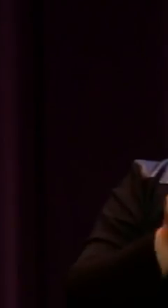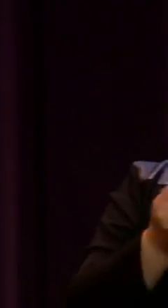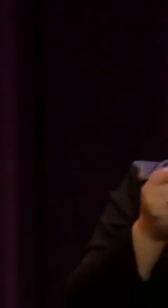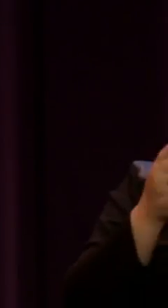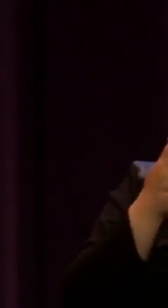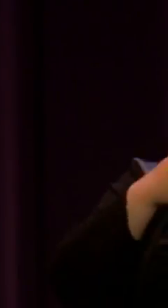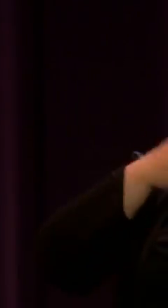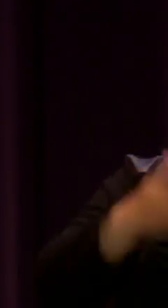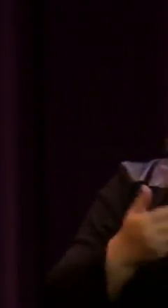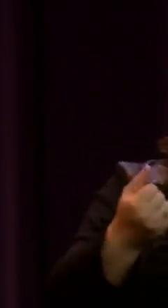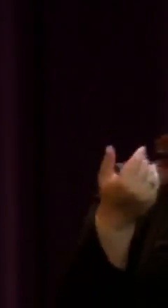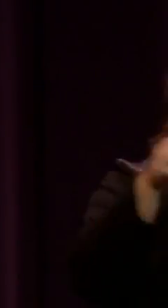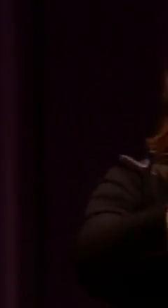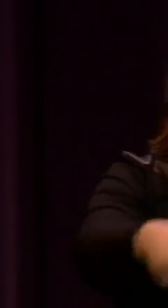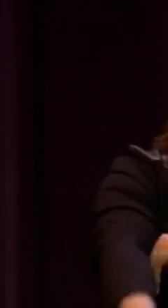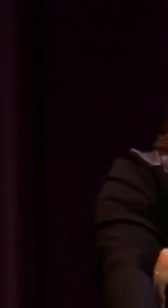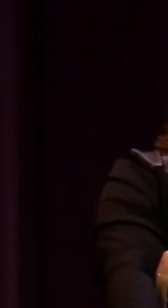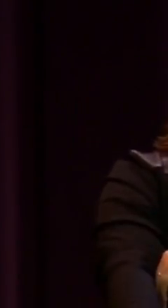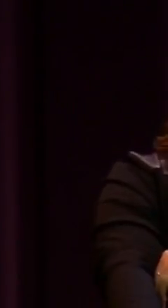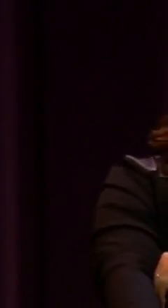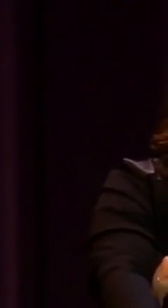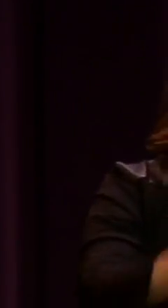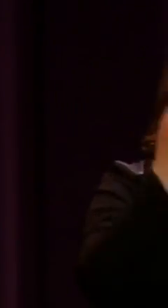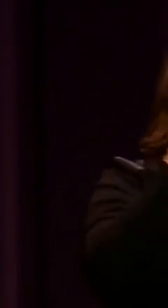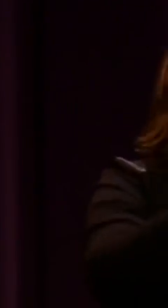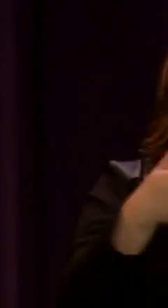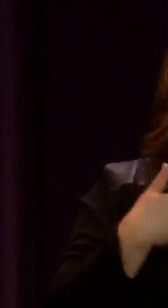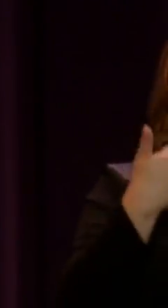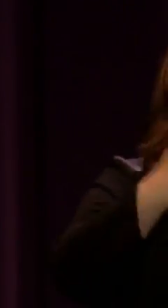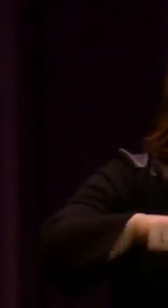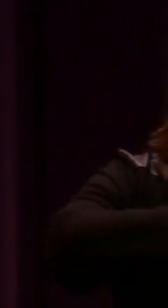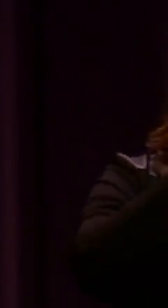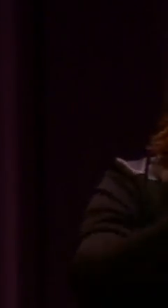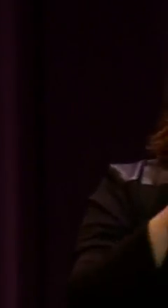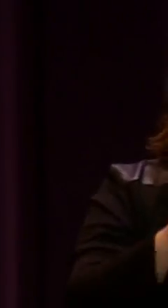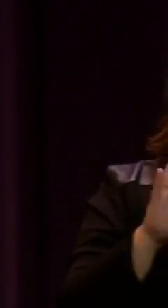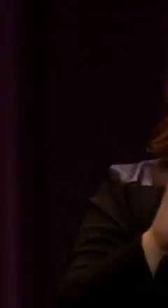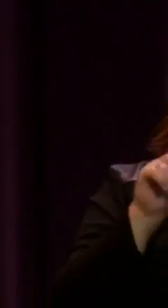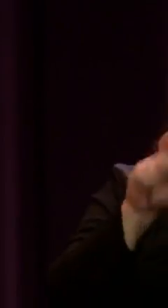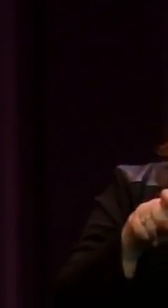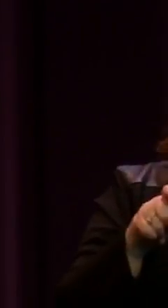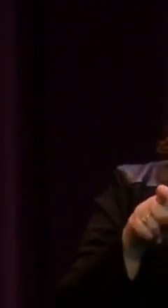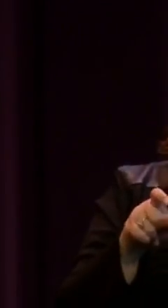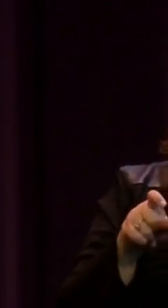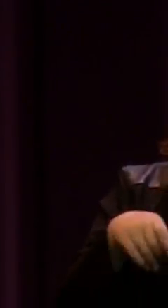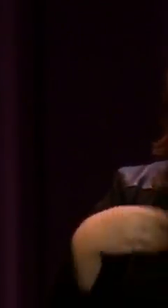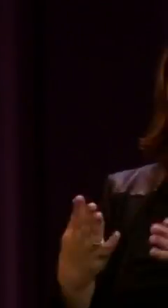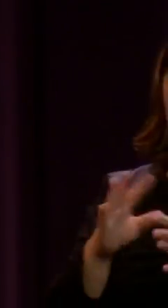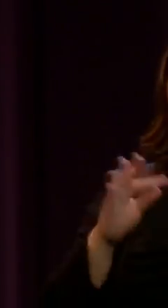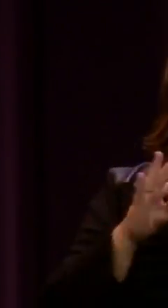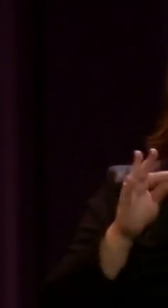MIDNIGHT. SO IF YOU HAVE COMMENTS OF WHATEVER TYPE THEY NEED TO BE IN BY MIDNIGHT TONIGHT.